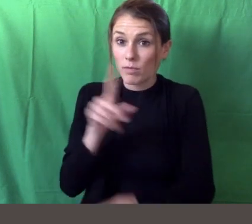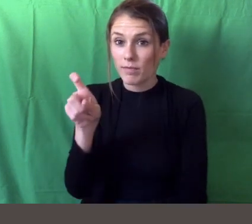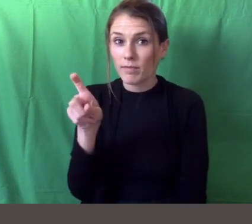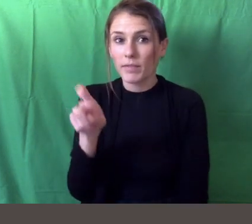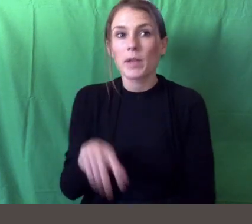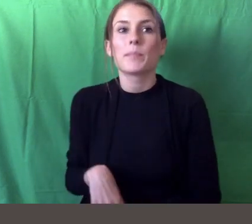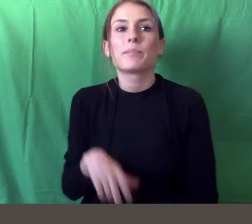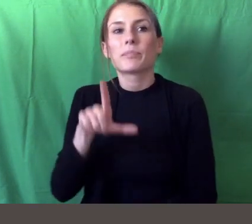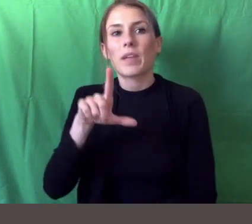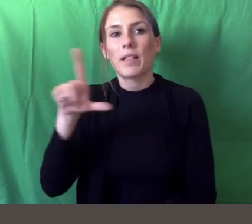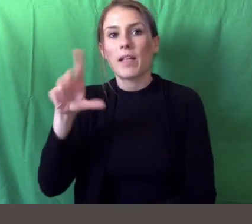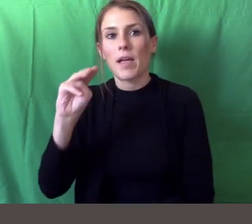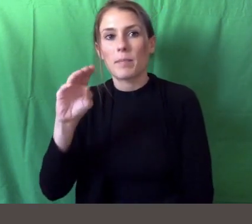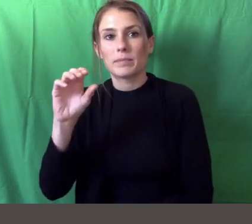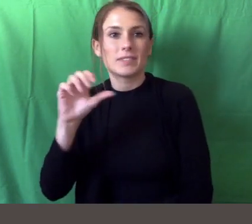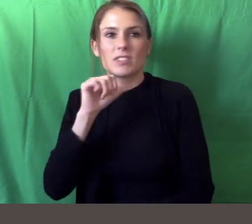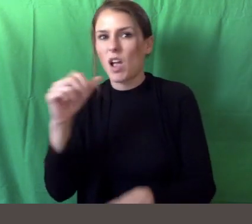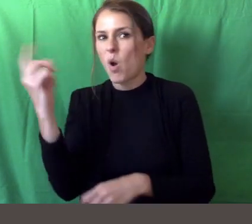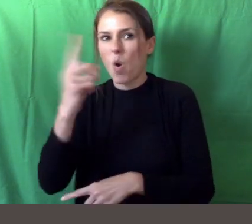LLMs are not always accurate.